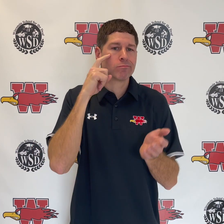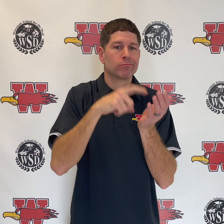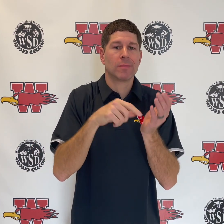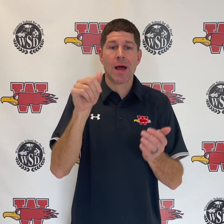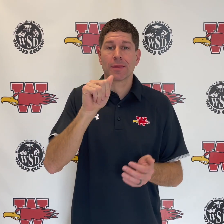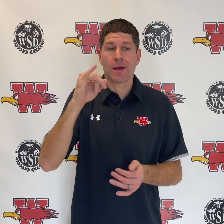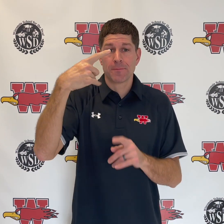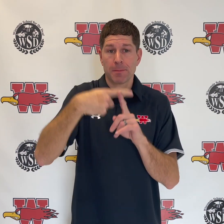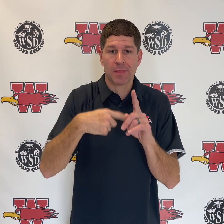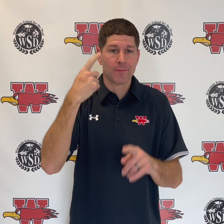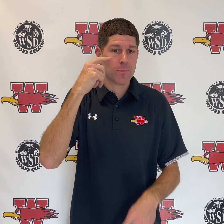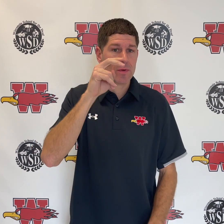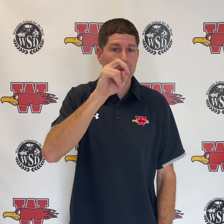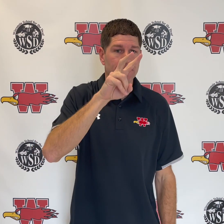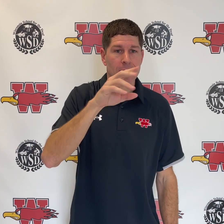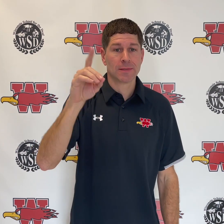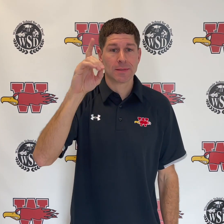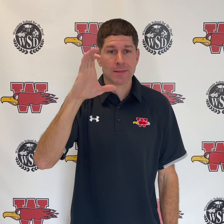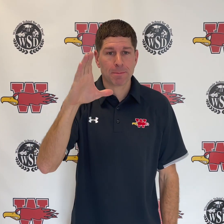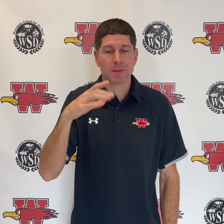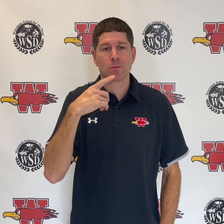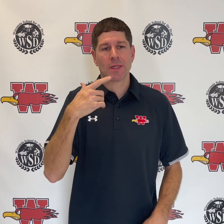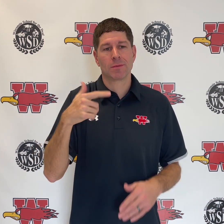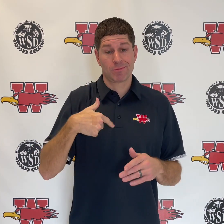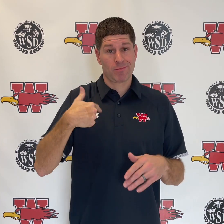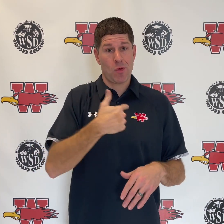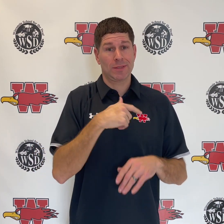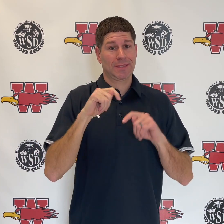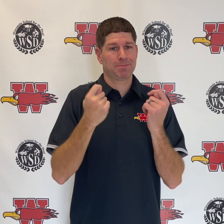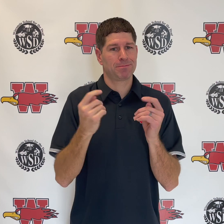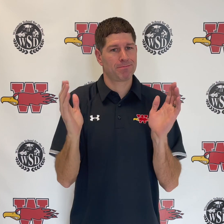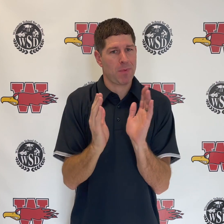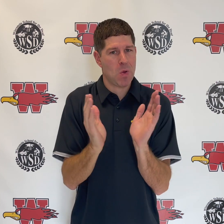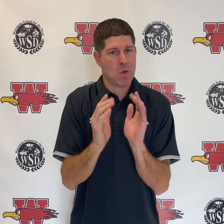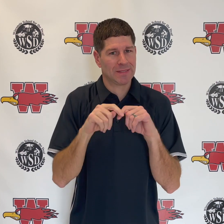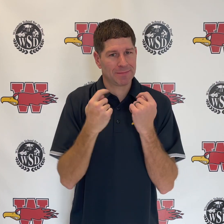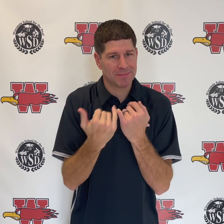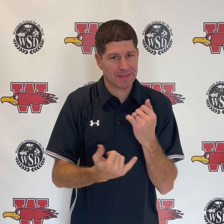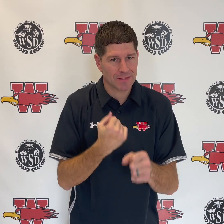for Athlete of the Month of November and December. Our team is small this year, which is okay.